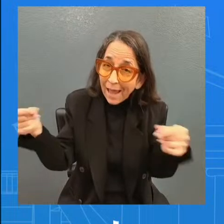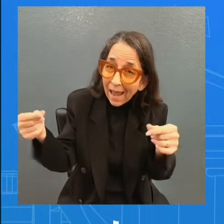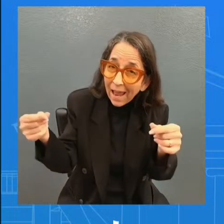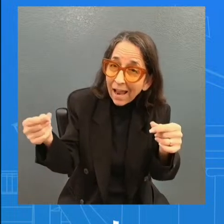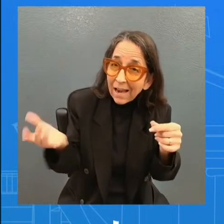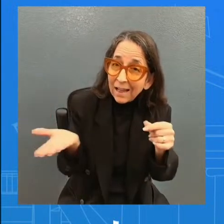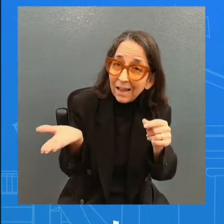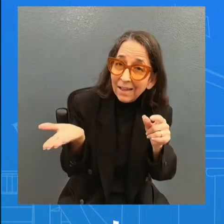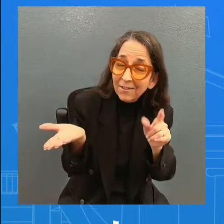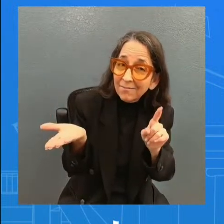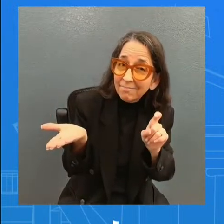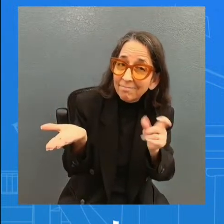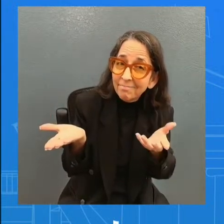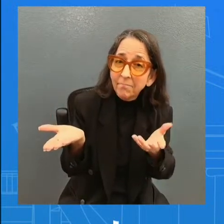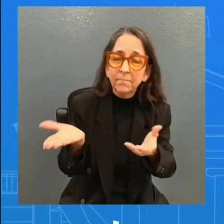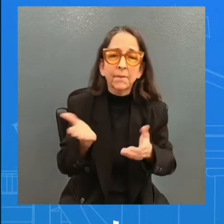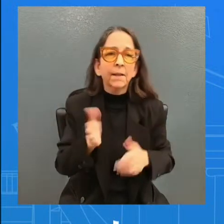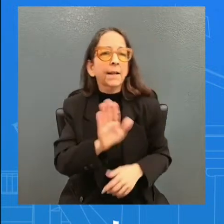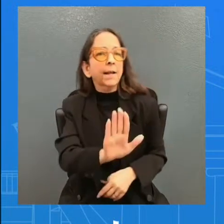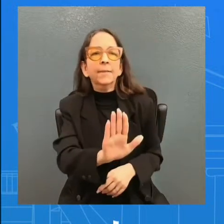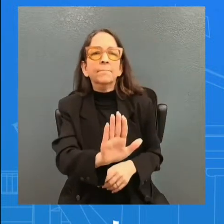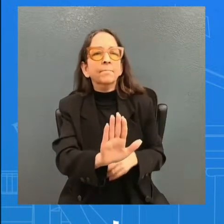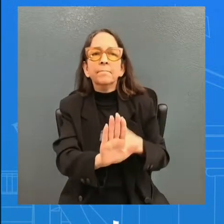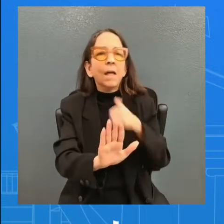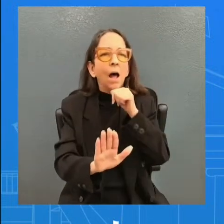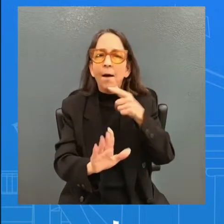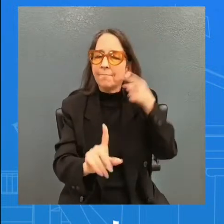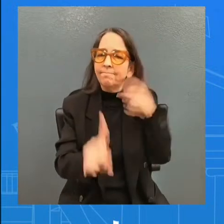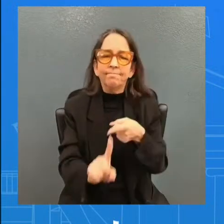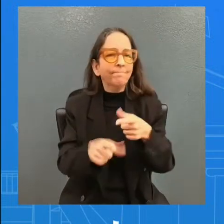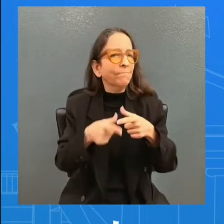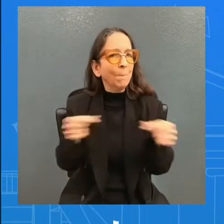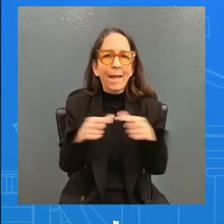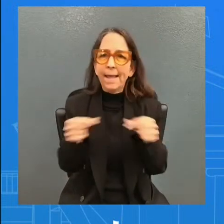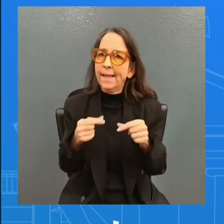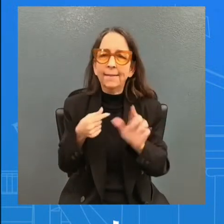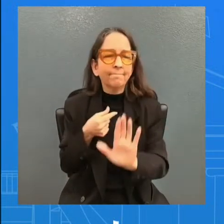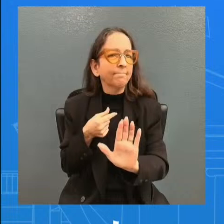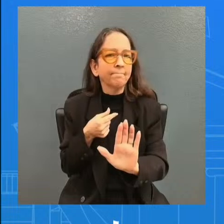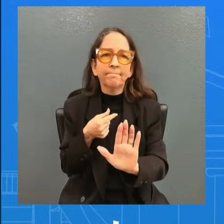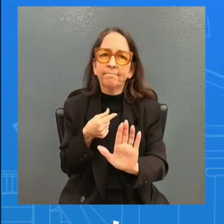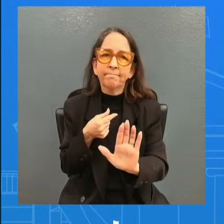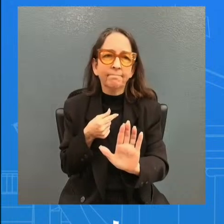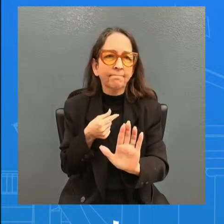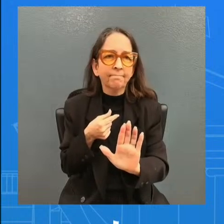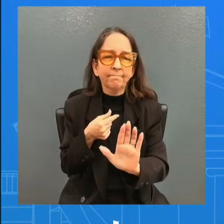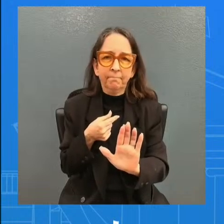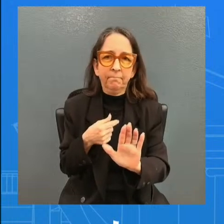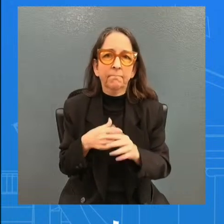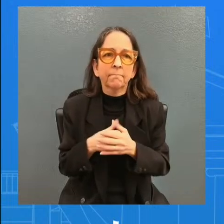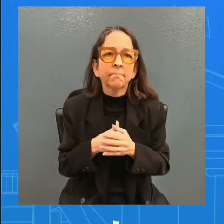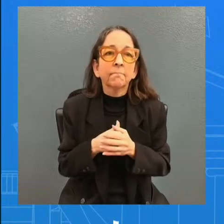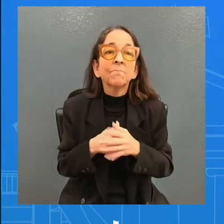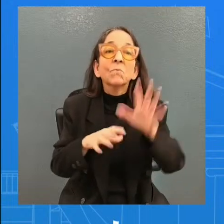And you have watched this president, really, in the last four years, strengthen his relationship